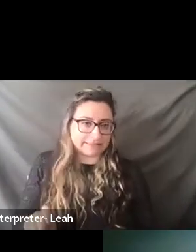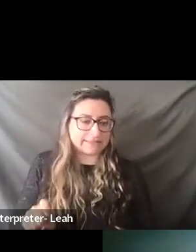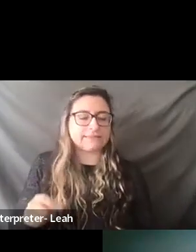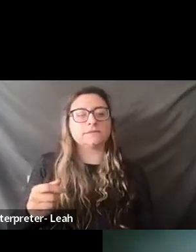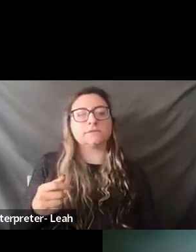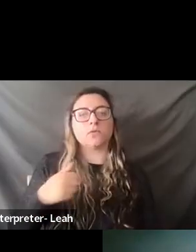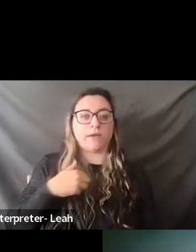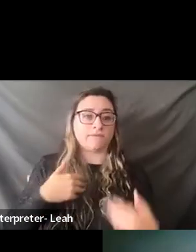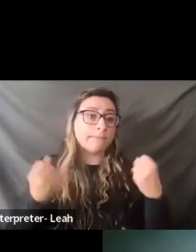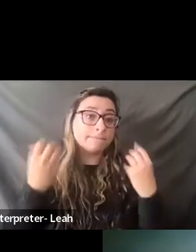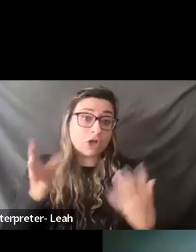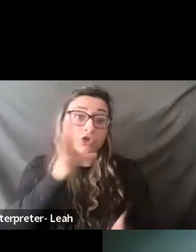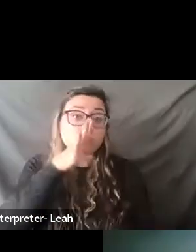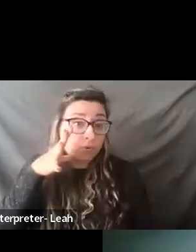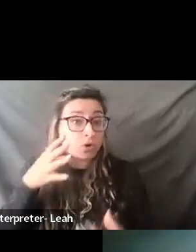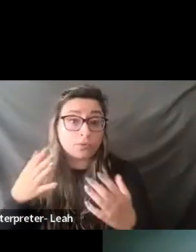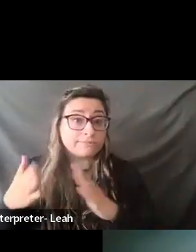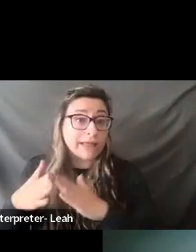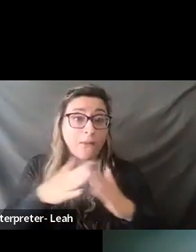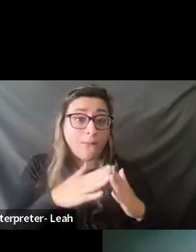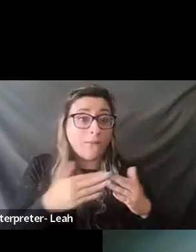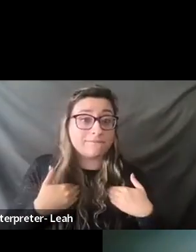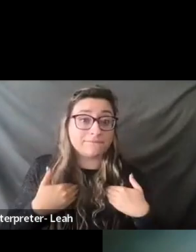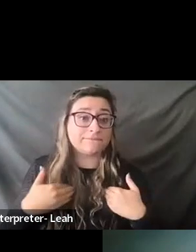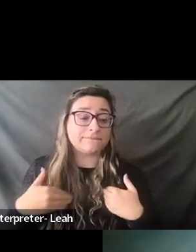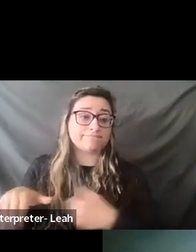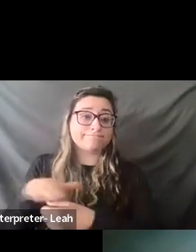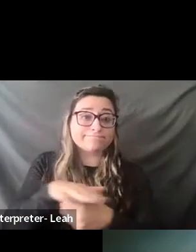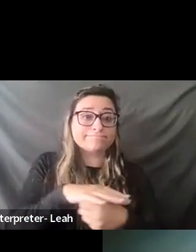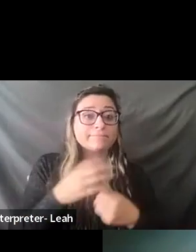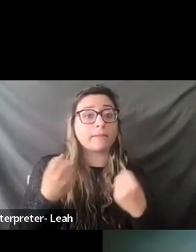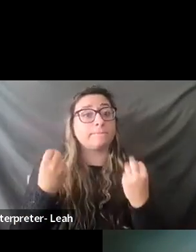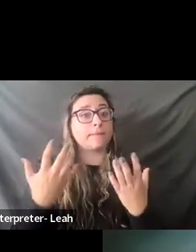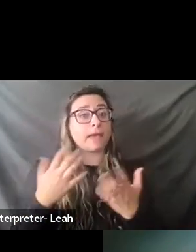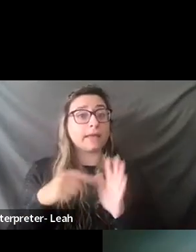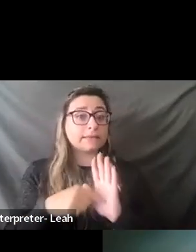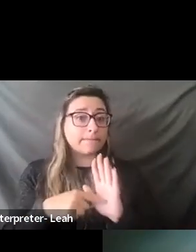Like you said, Regina, when the leaders -- this is a good idea, and they are already trusted and they have that role in people's lives, that carries a significant weight and impact, and I just wanted to bring that in, that if we think outside the box, we can find more of those leaders than we might initially think are -- I have known a couple moms in some of the --